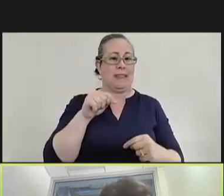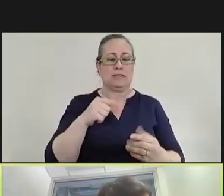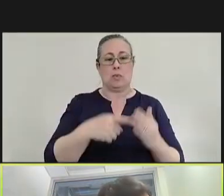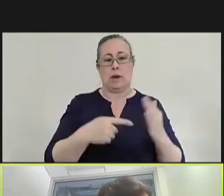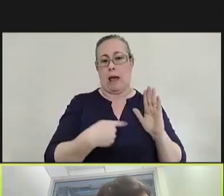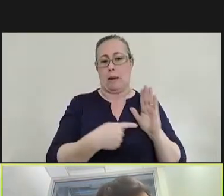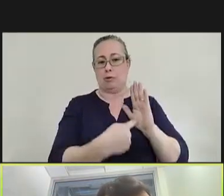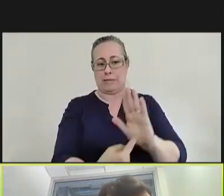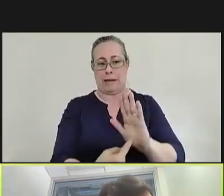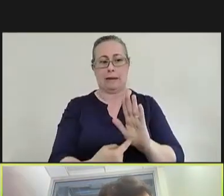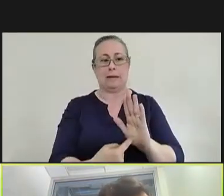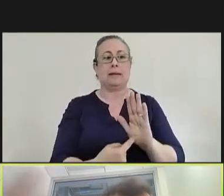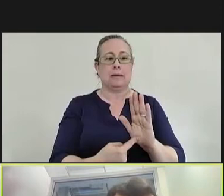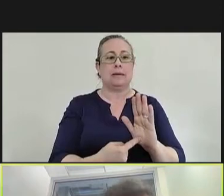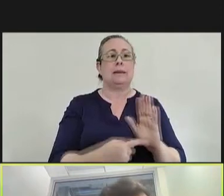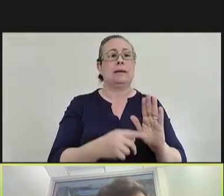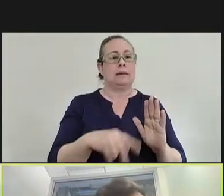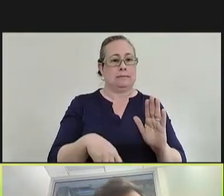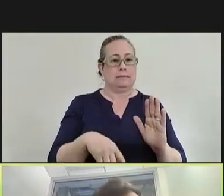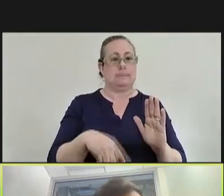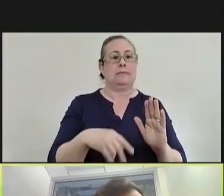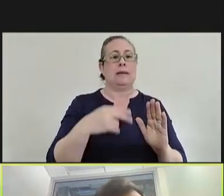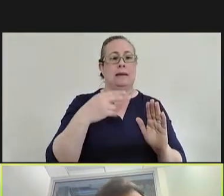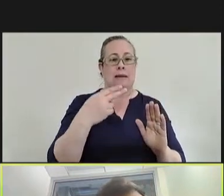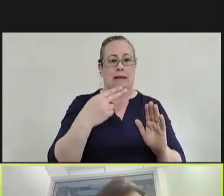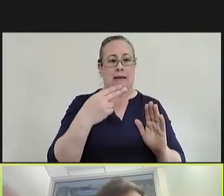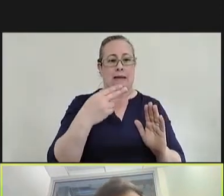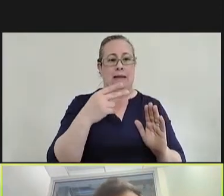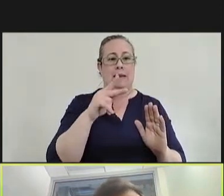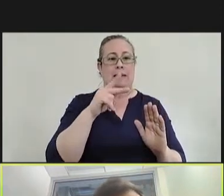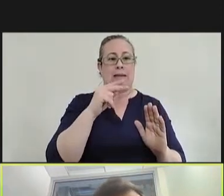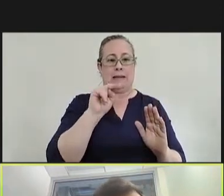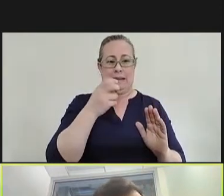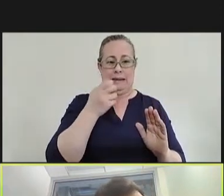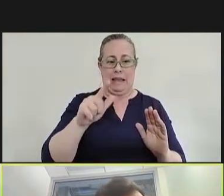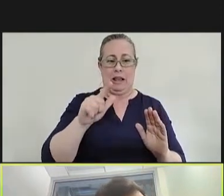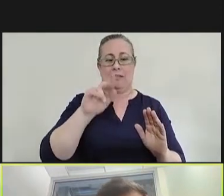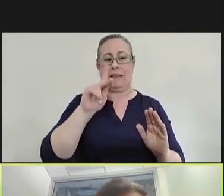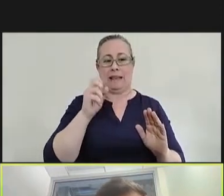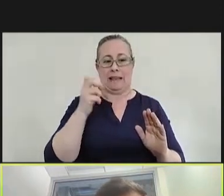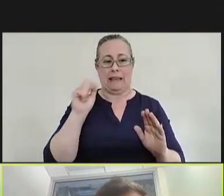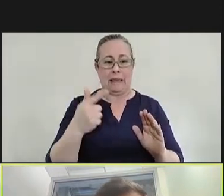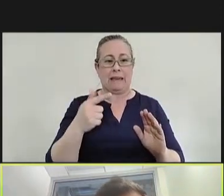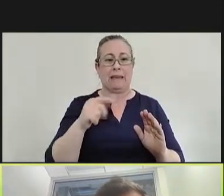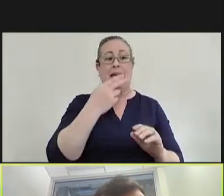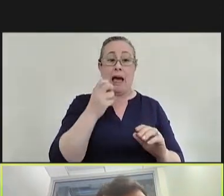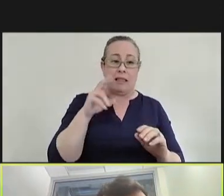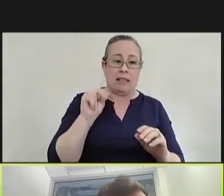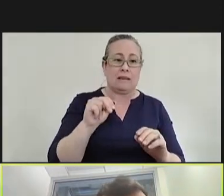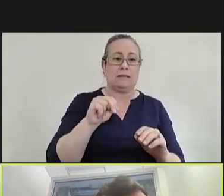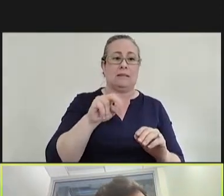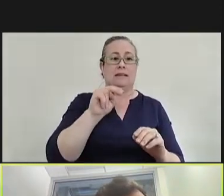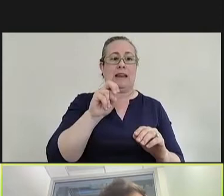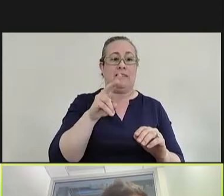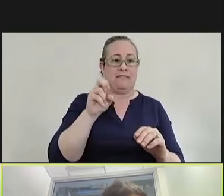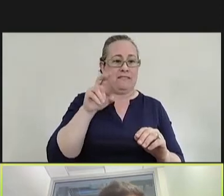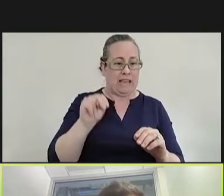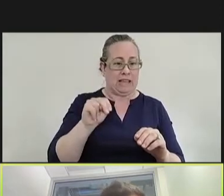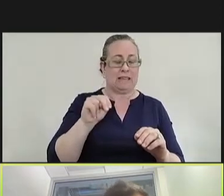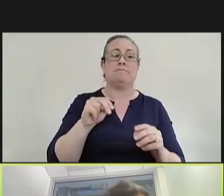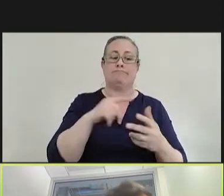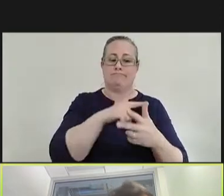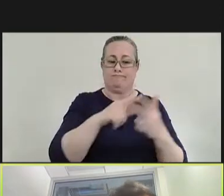of course, my PI, Helen, and Yuan, and thanks to all our funders. And thank you so much.